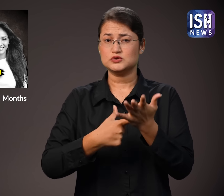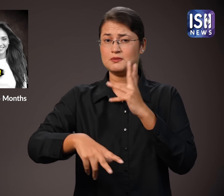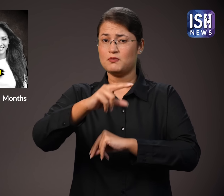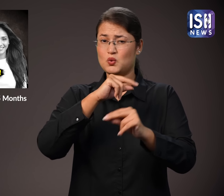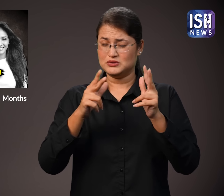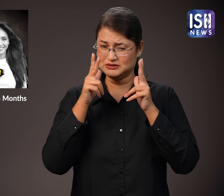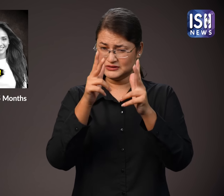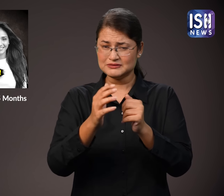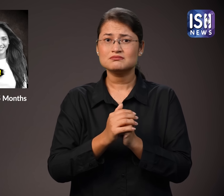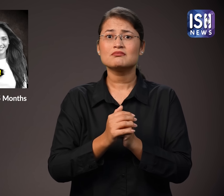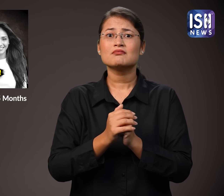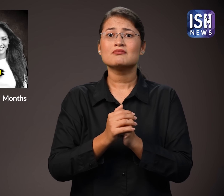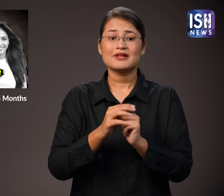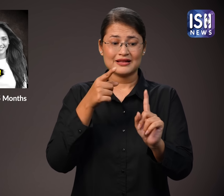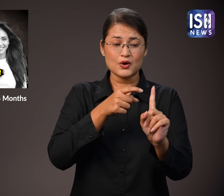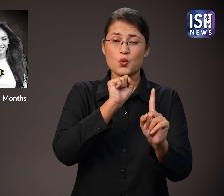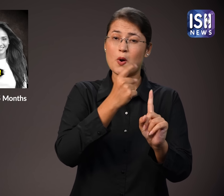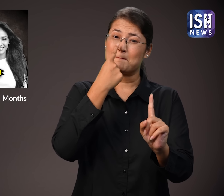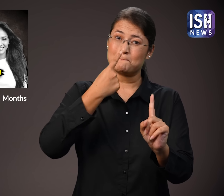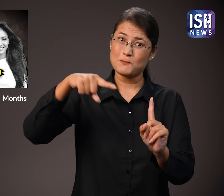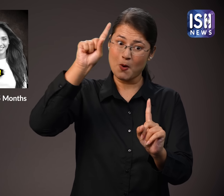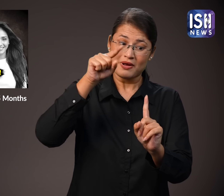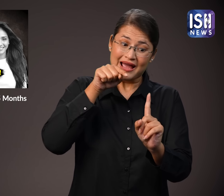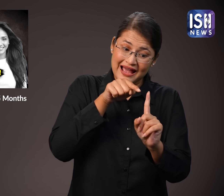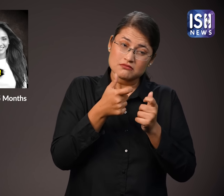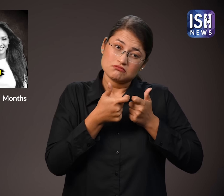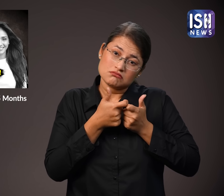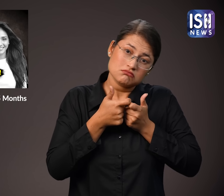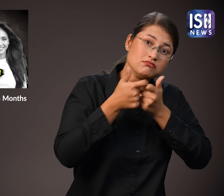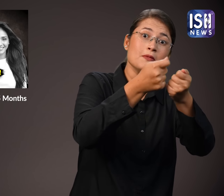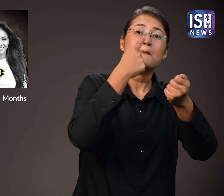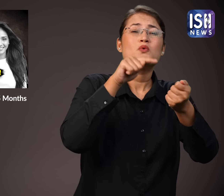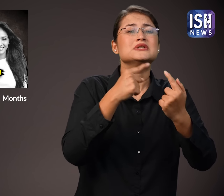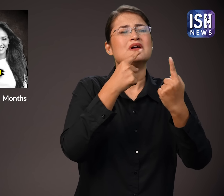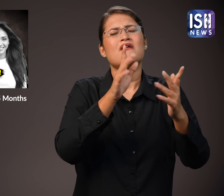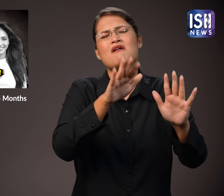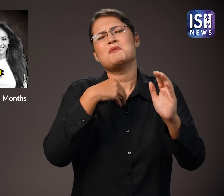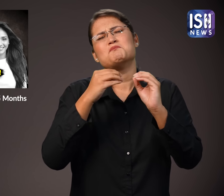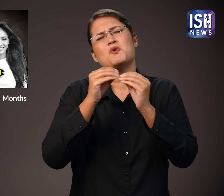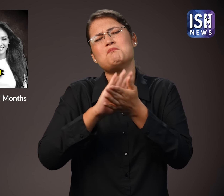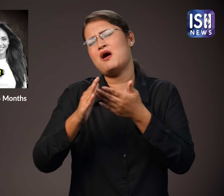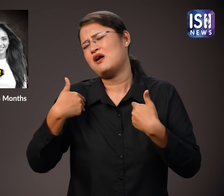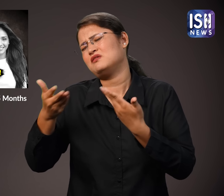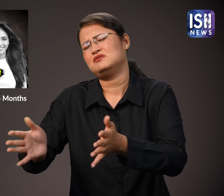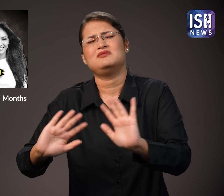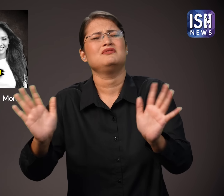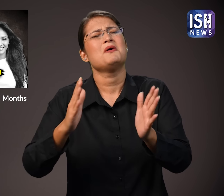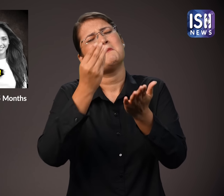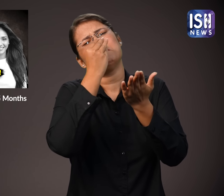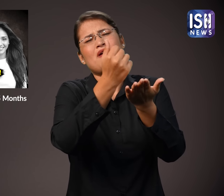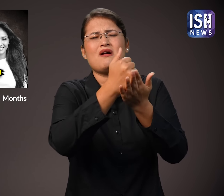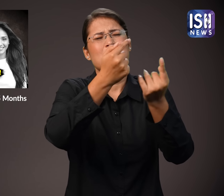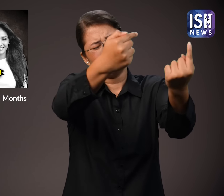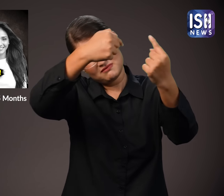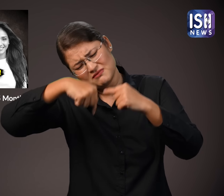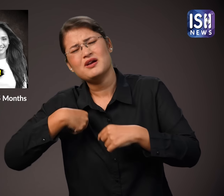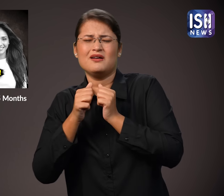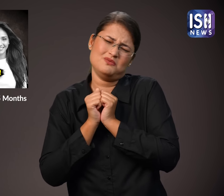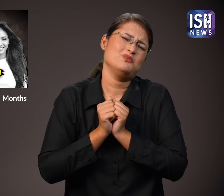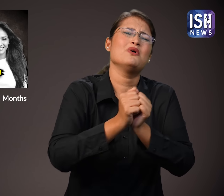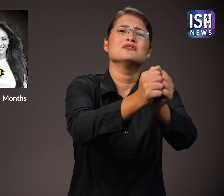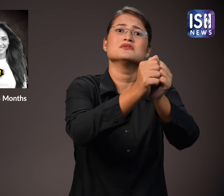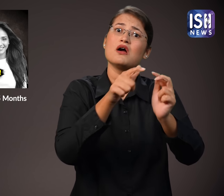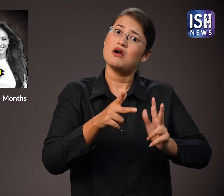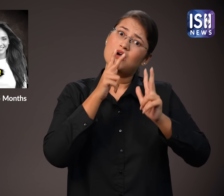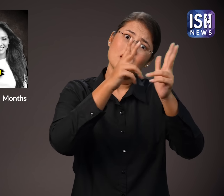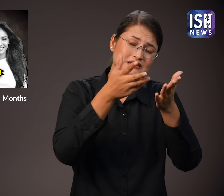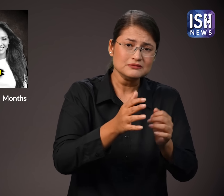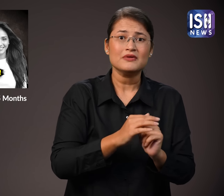Reports also say that Twisha had messaged her mother several times, asking her to come to Bhopal and take her away.